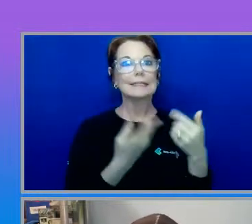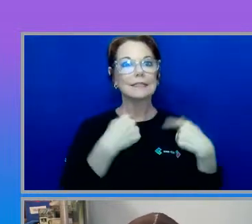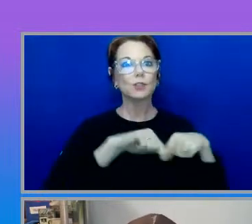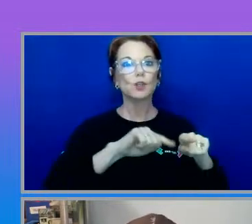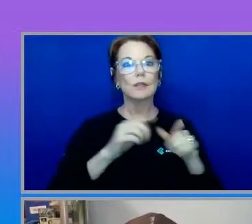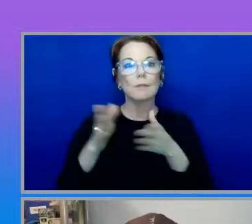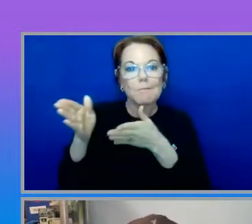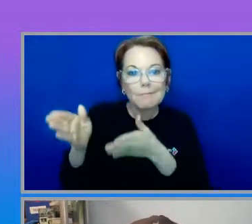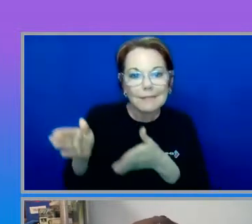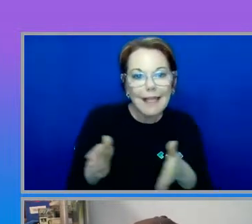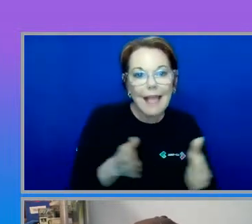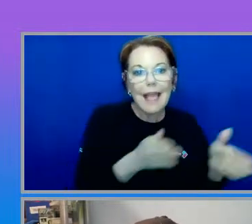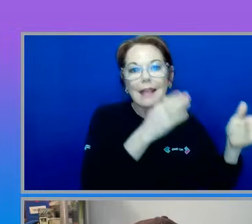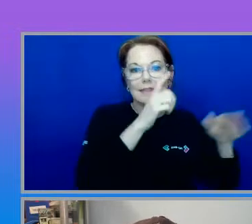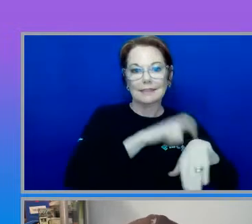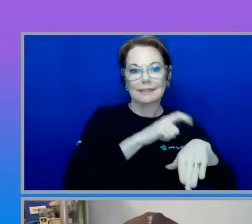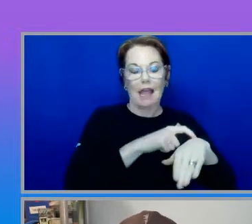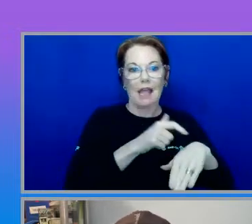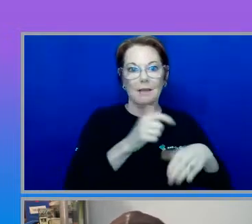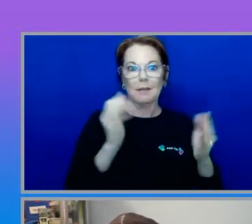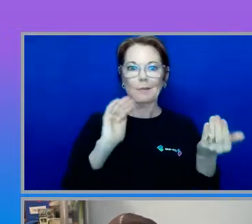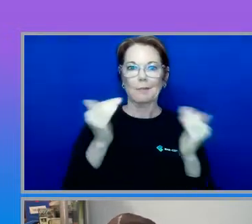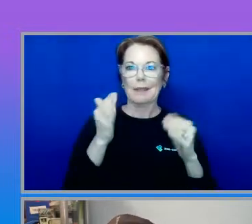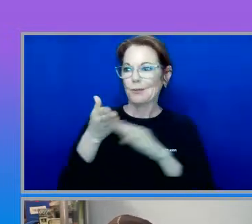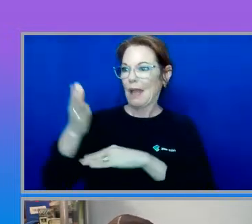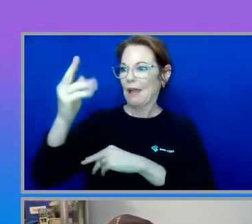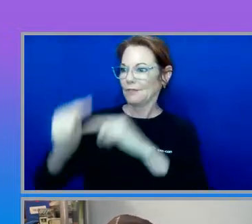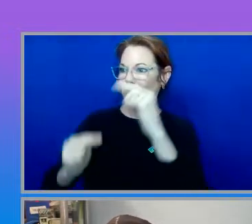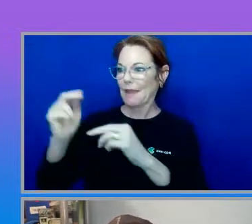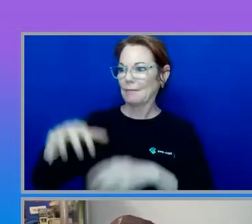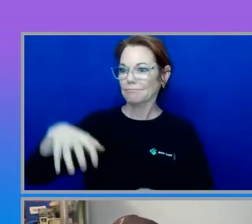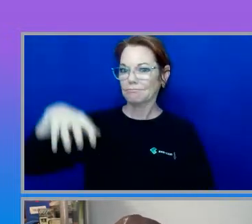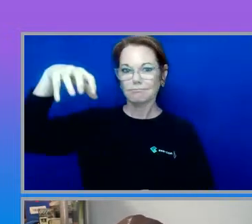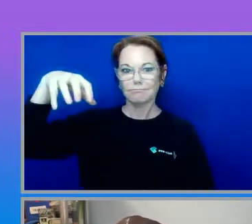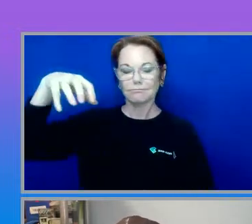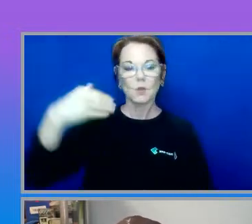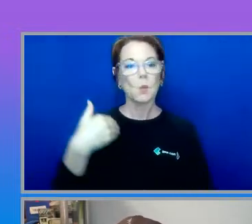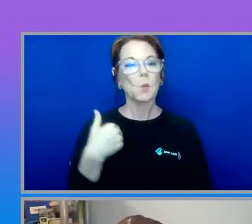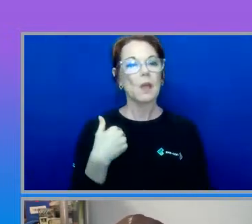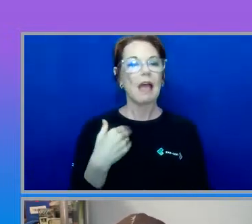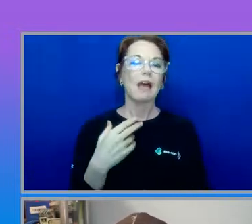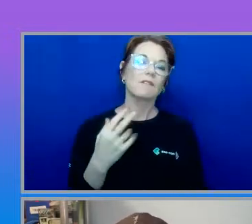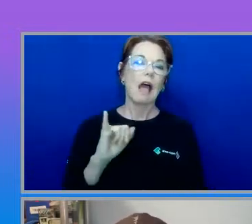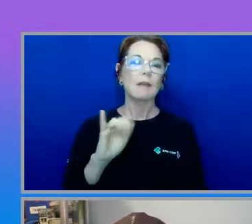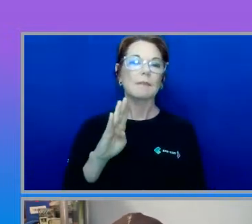phase. Then after you've already built it. There was a white